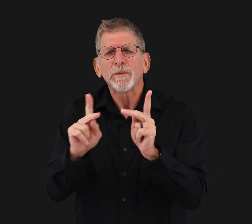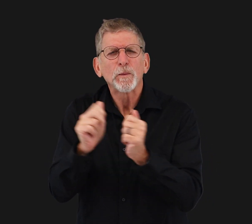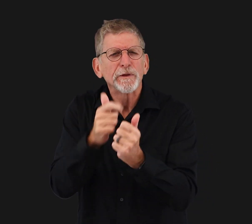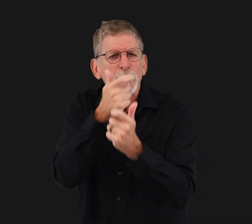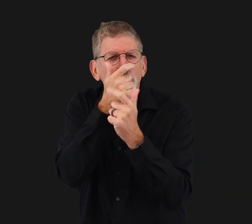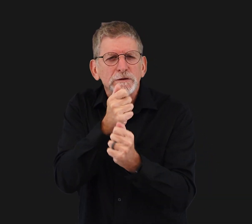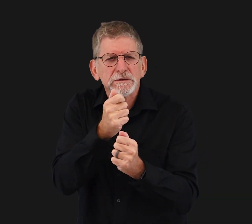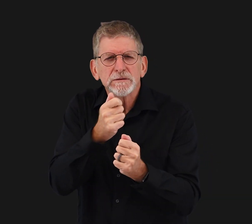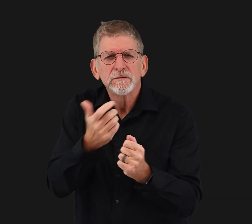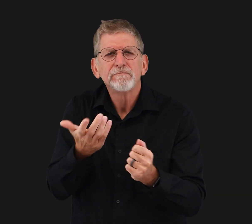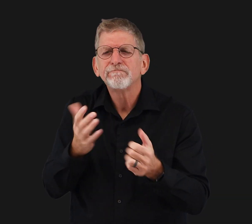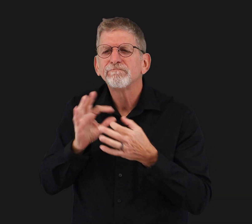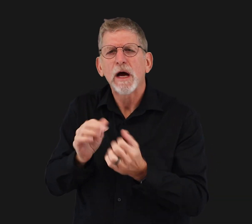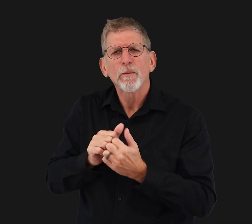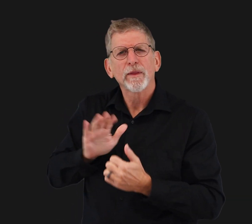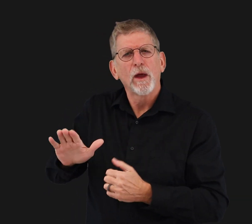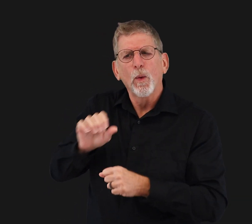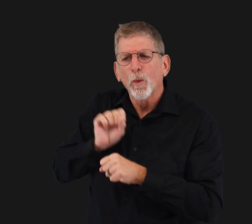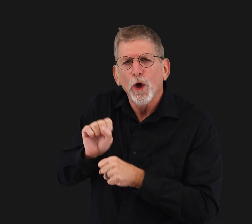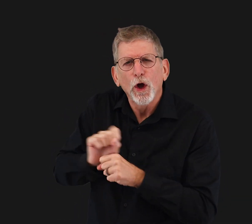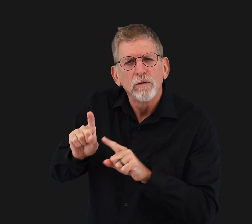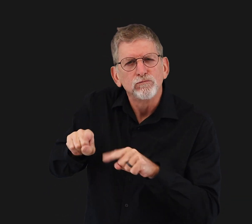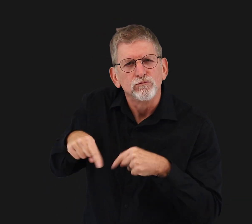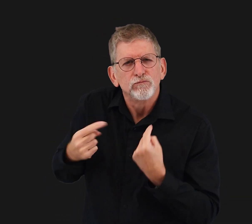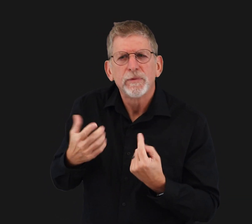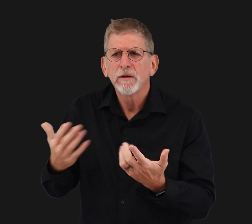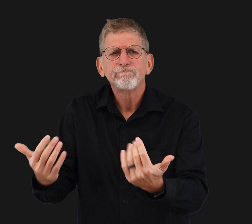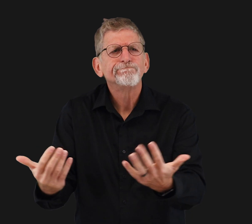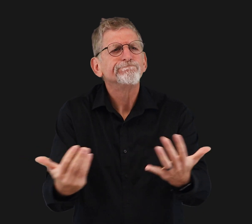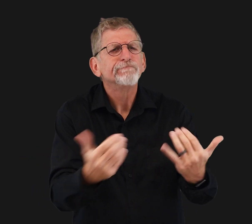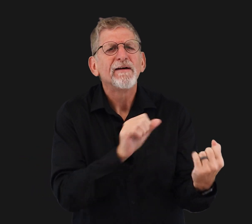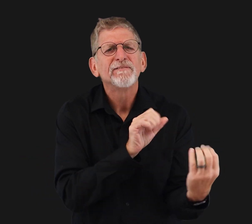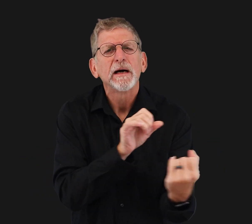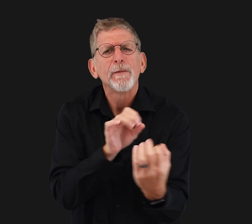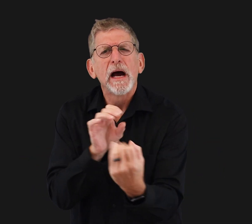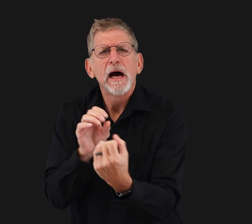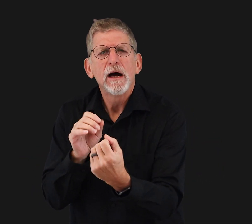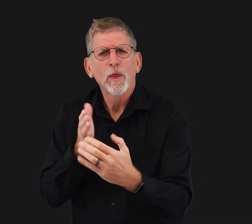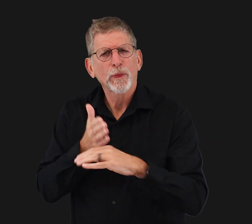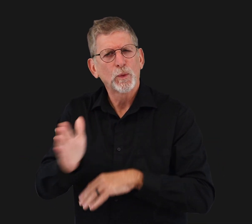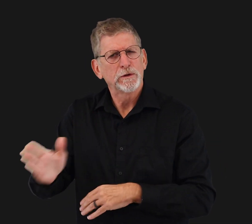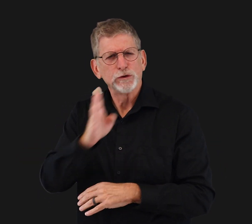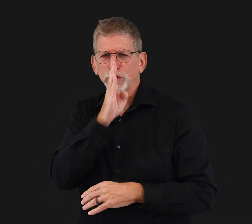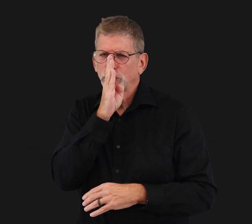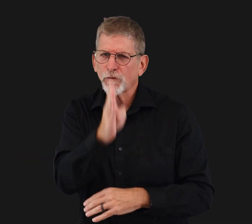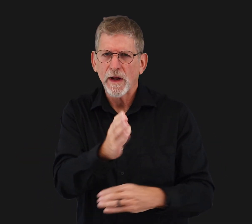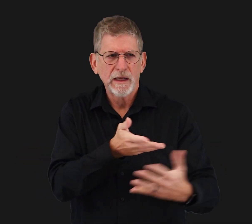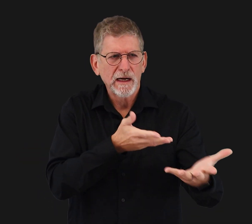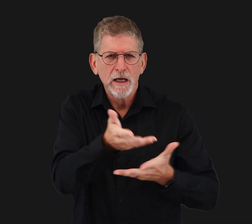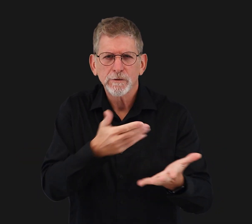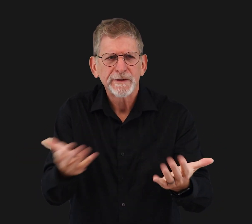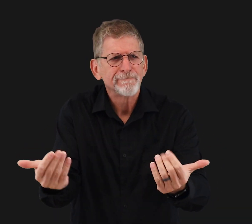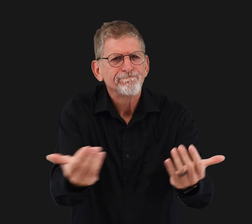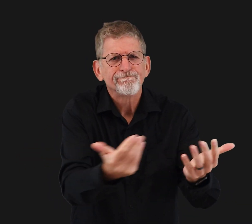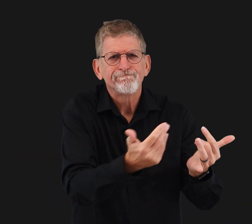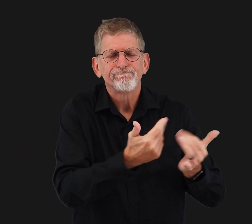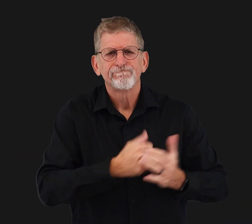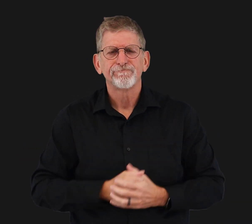on its work and receives feedback through this direct engagement.